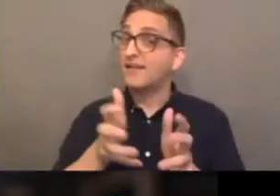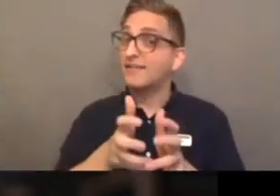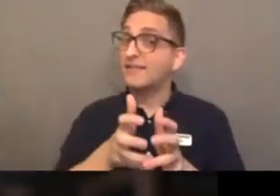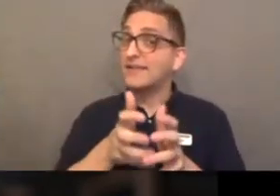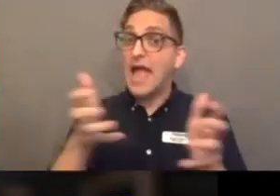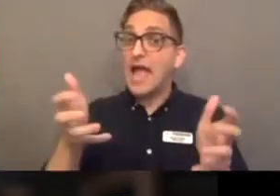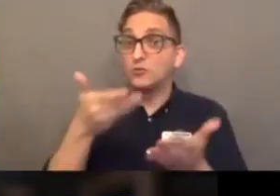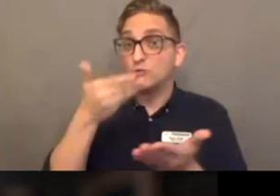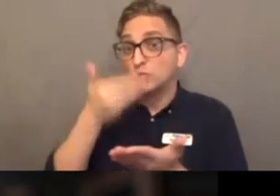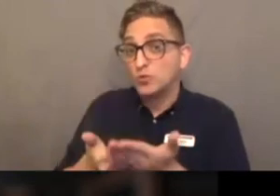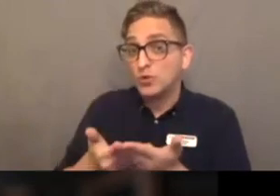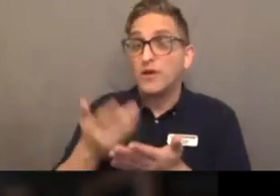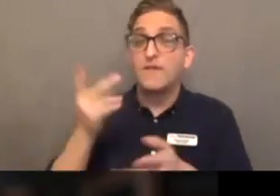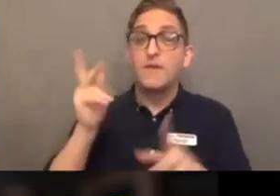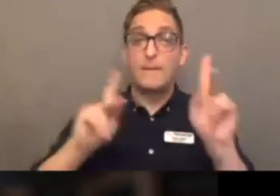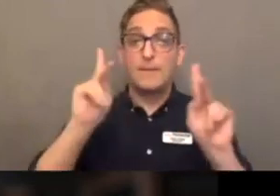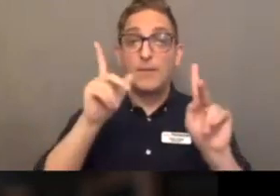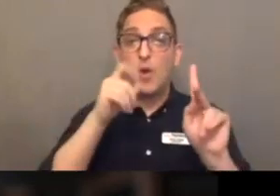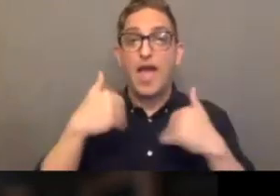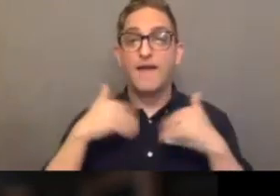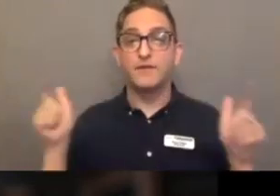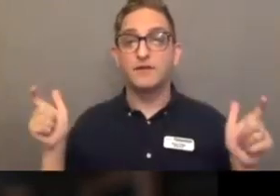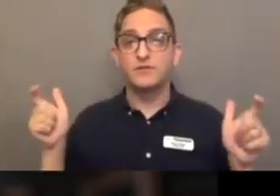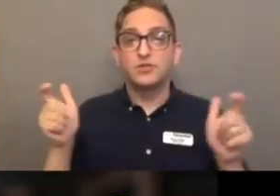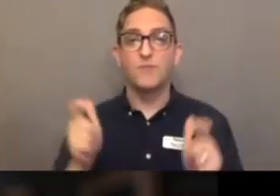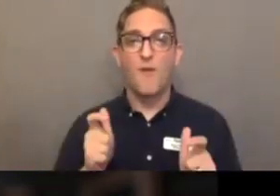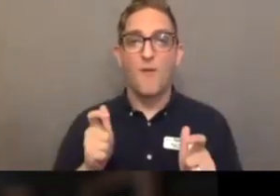with smaller bodies which would include many, many women.